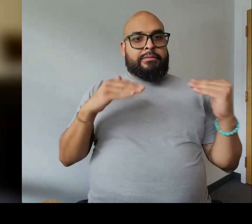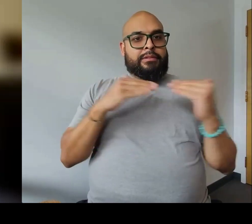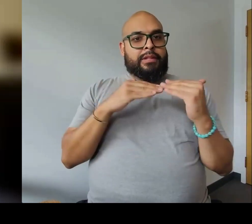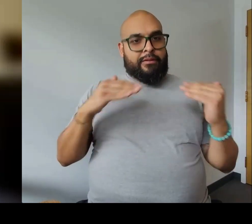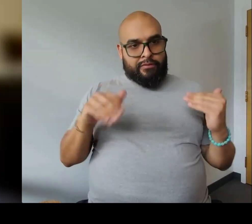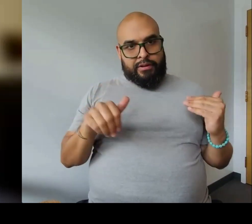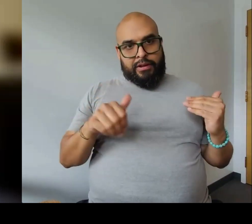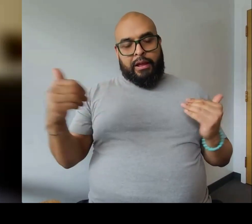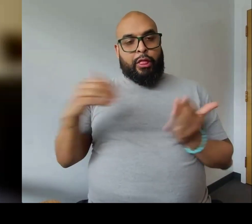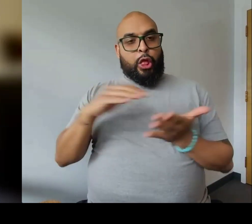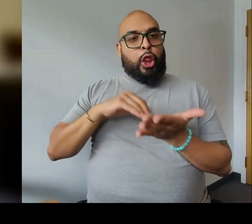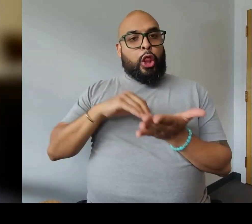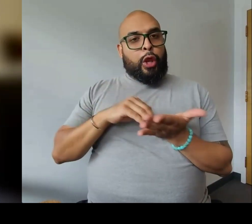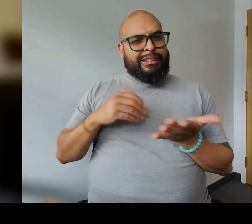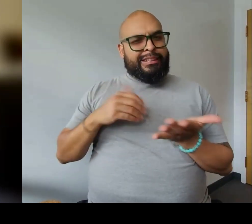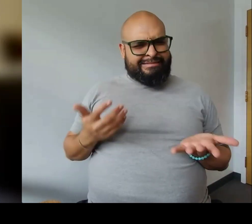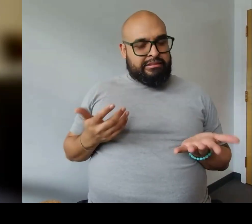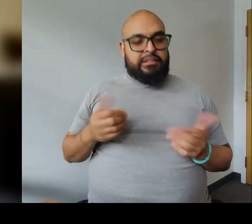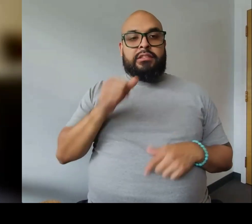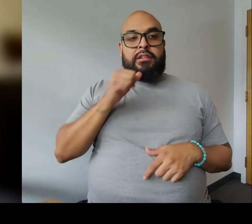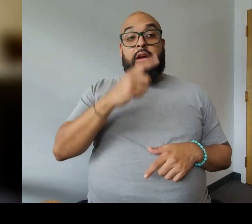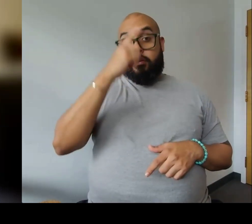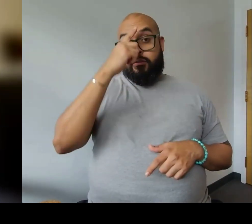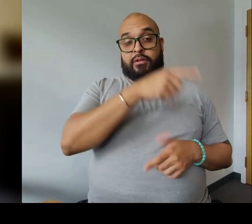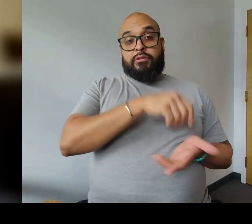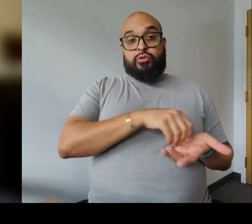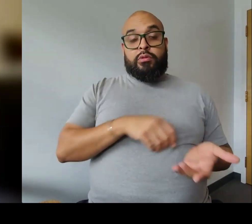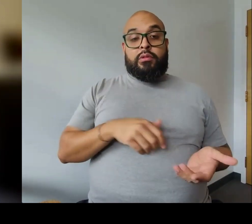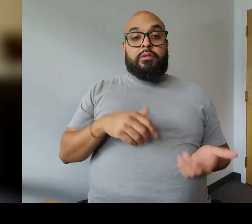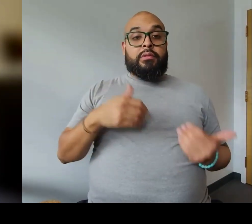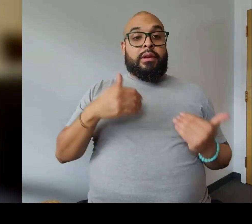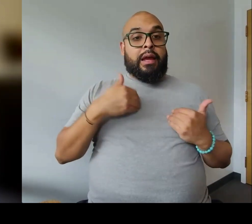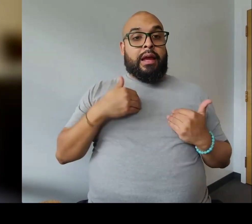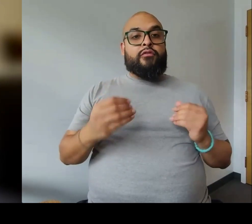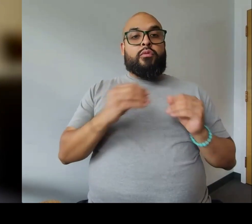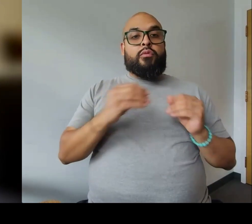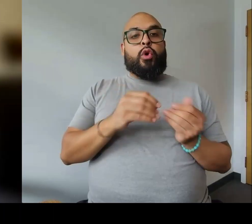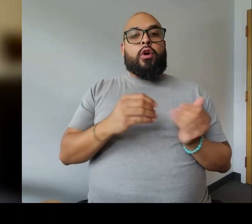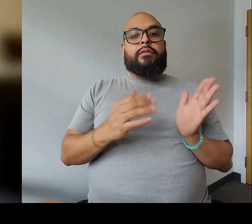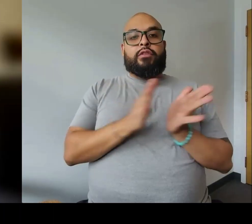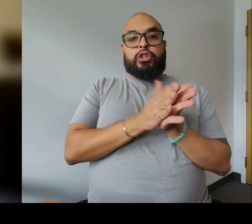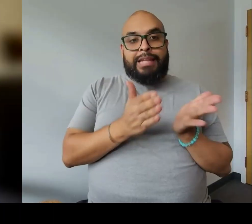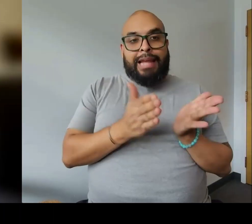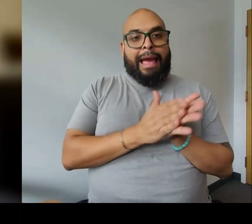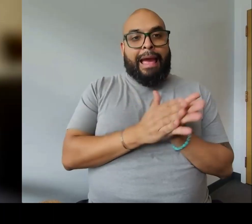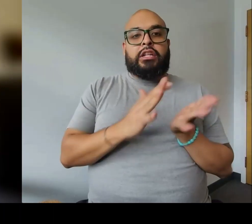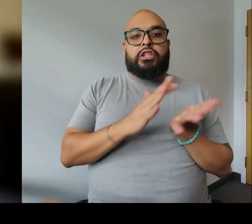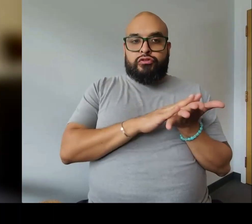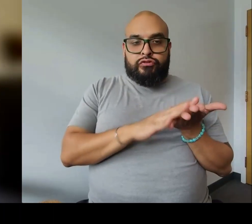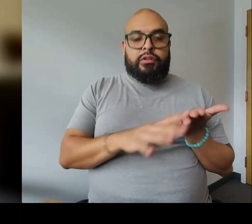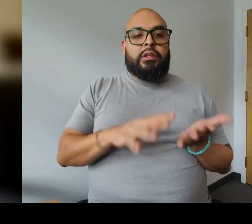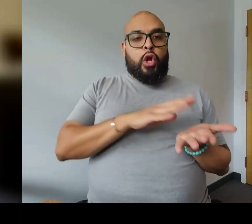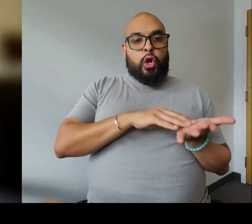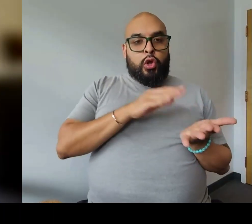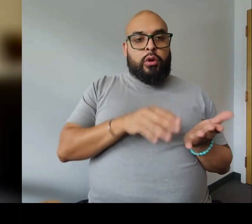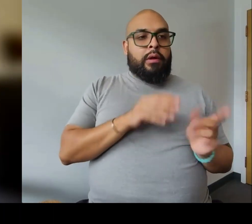For example, students with vision who are text learners are exposed to text throughout their early childhood.